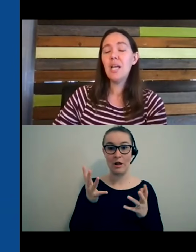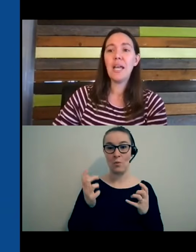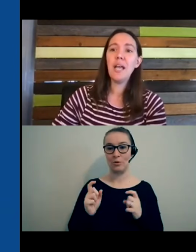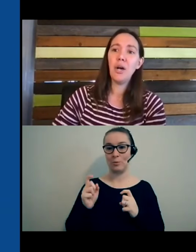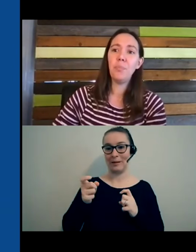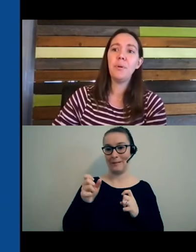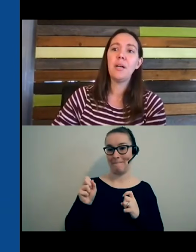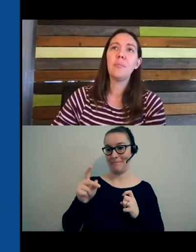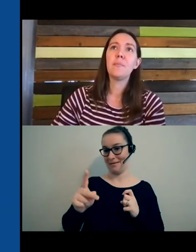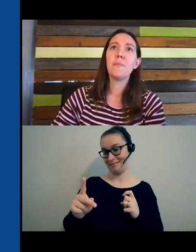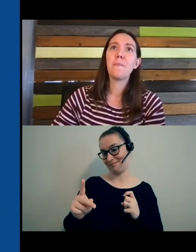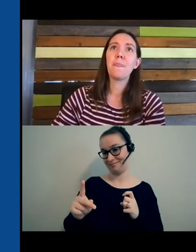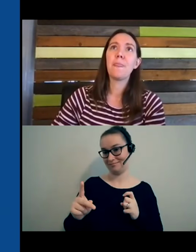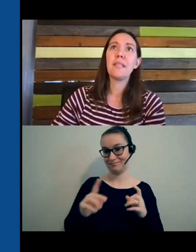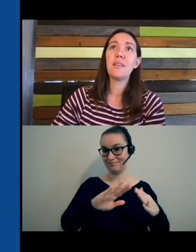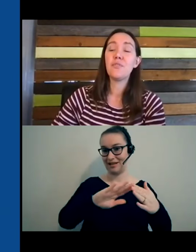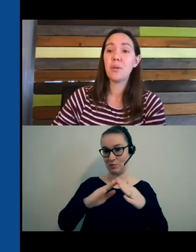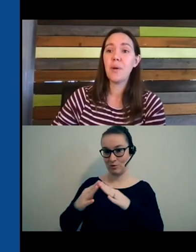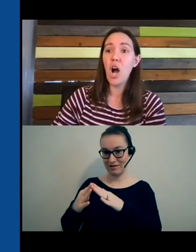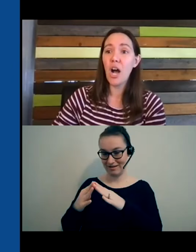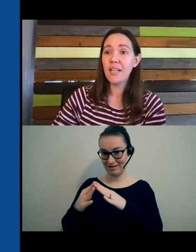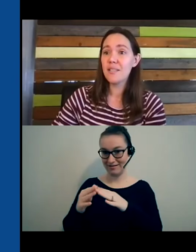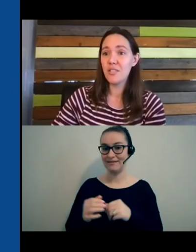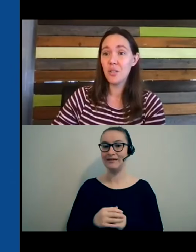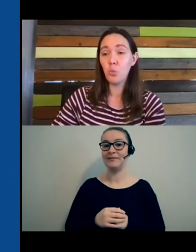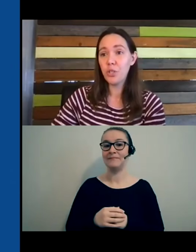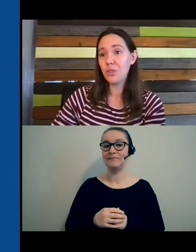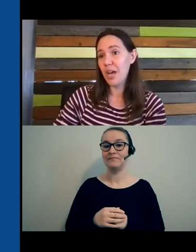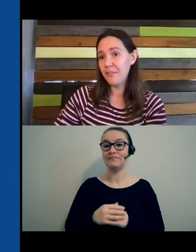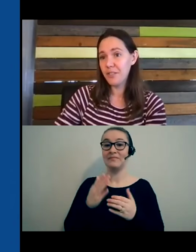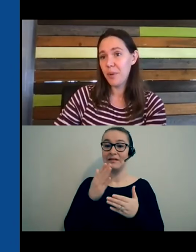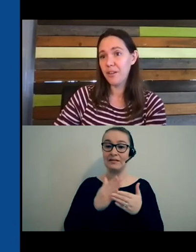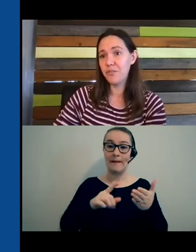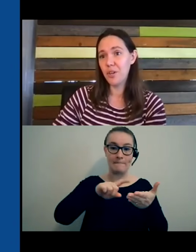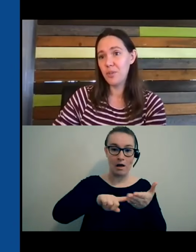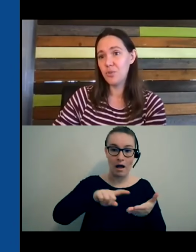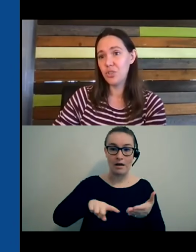and help give some audits and some real live feedback from users,